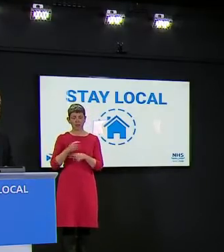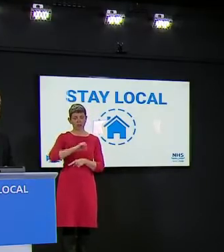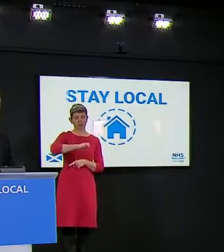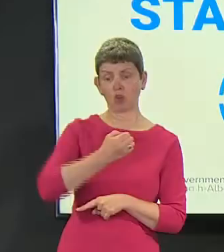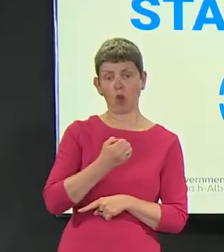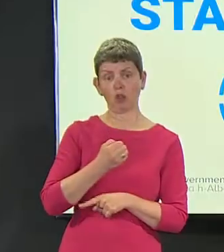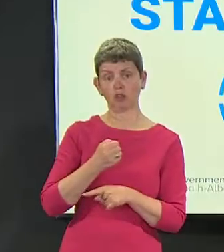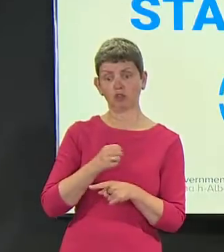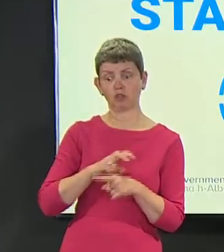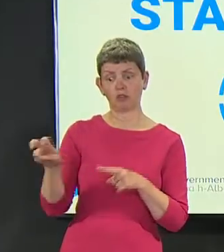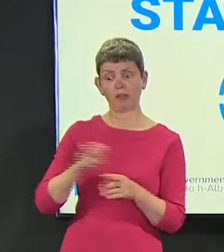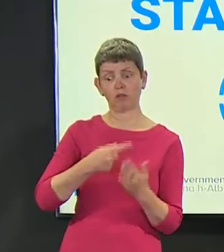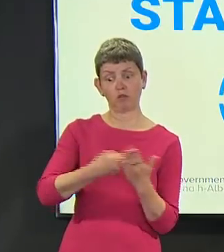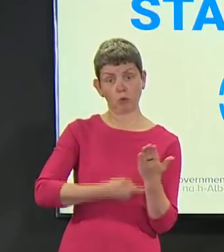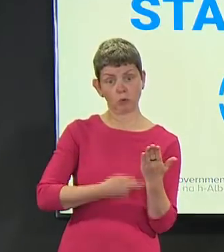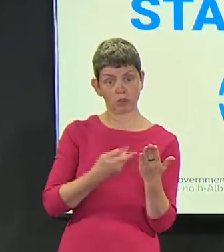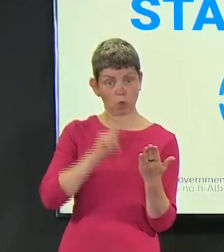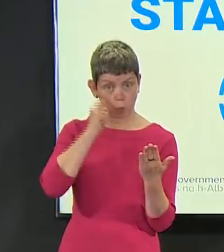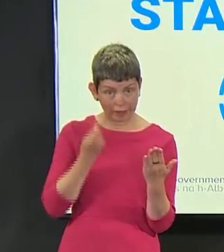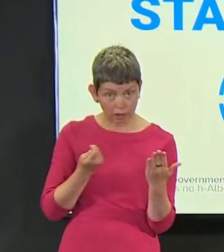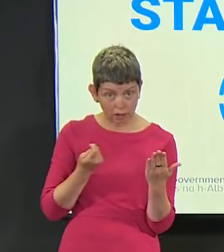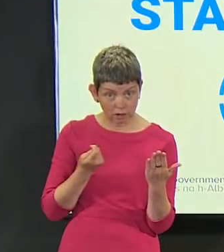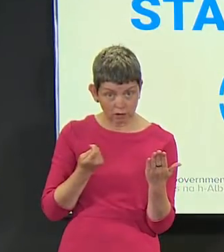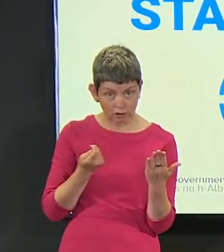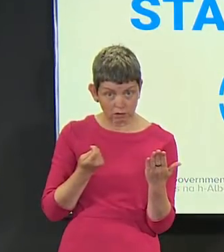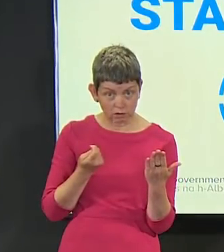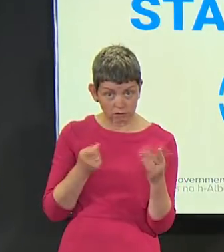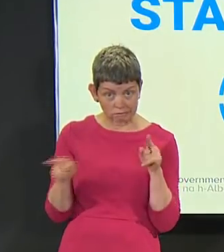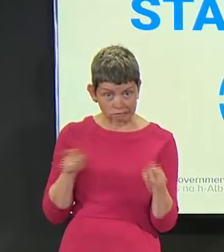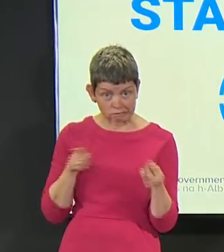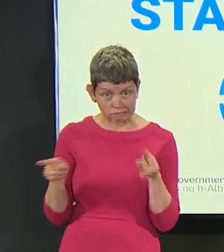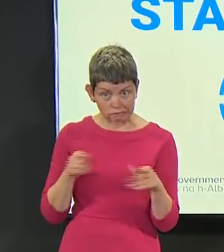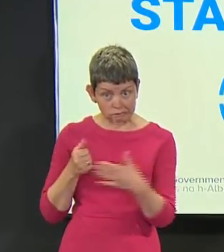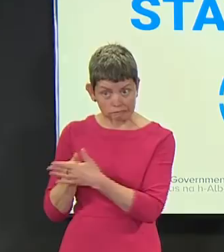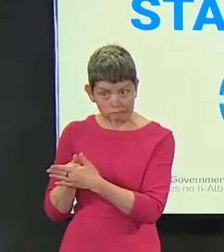we have to take so i hope that doesn't happen because i hope all four nations